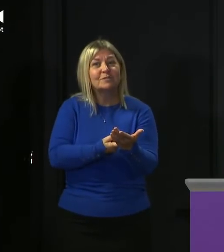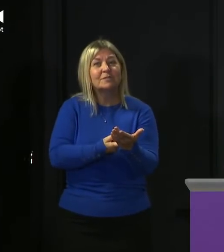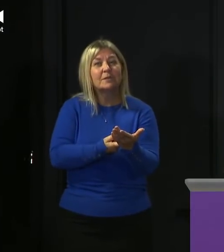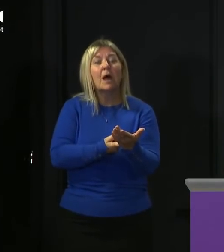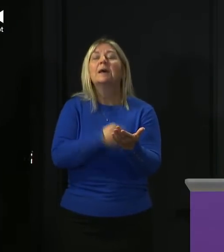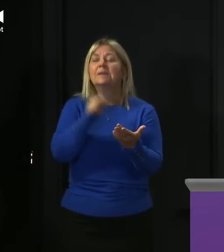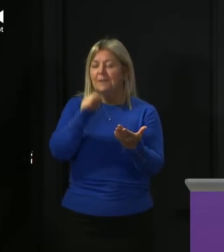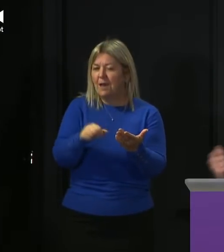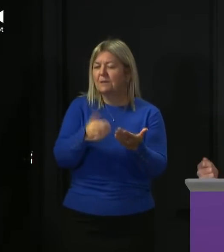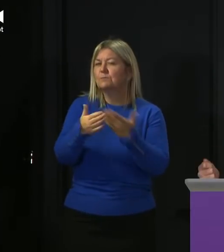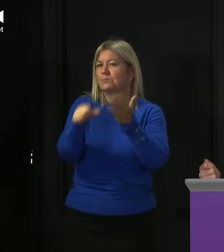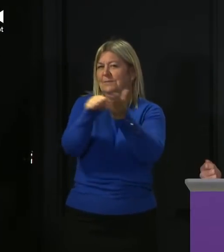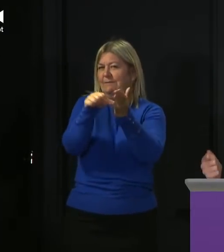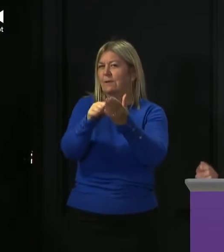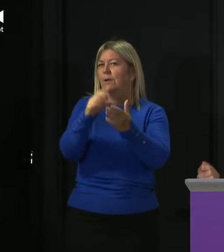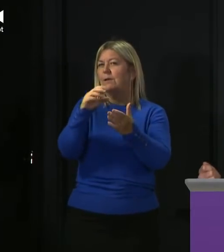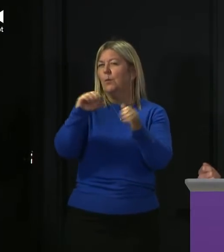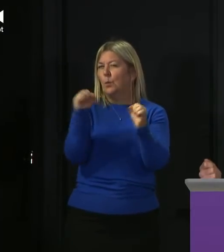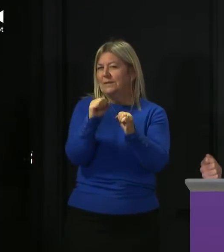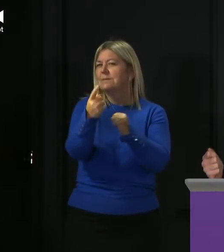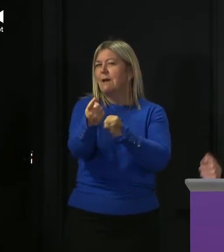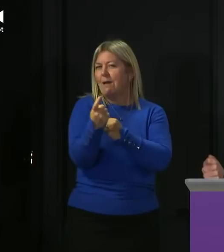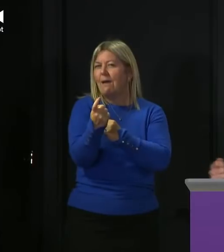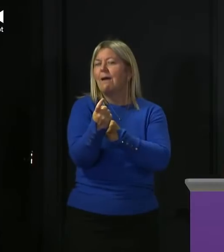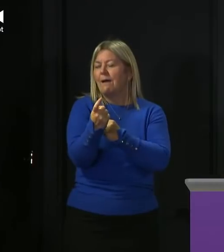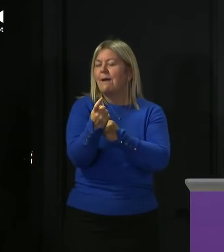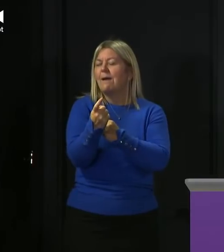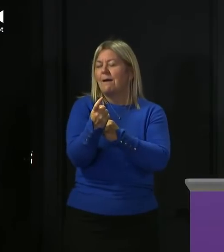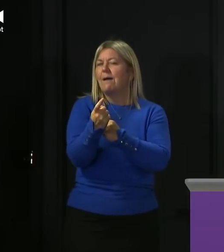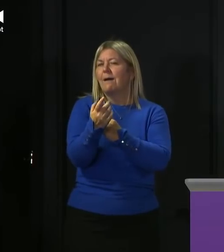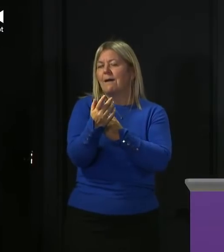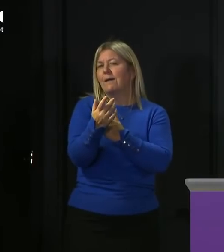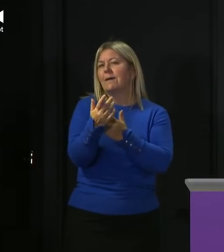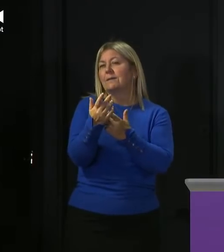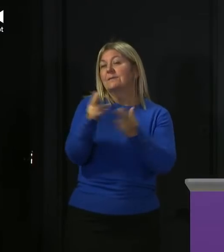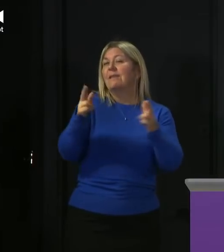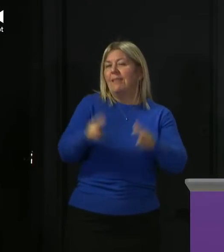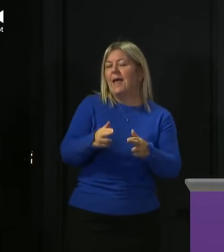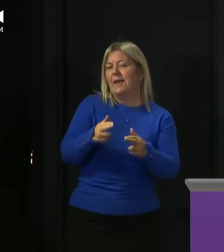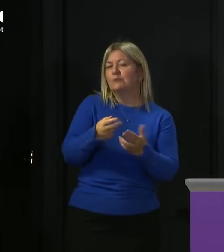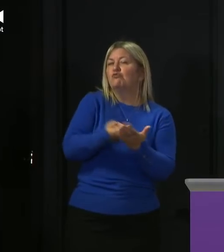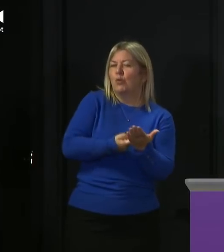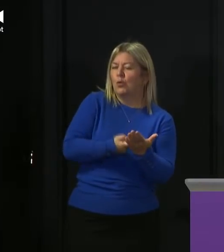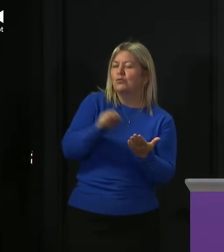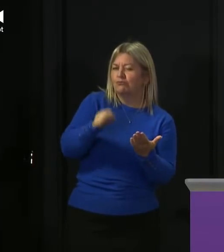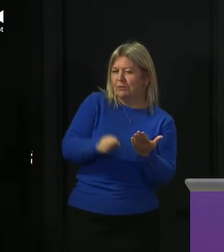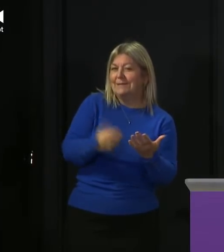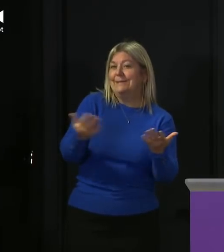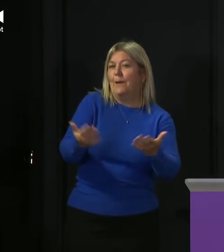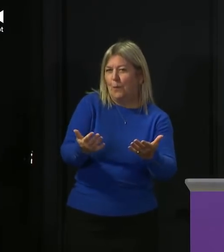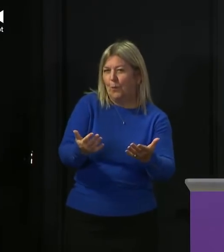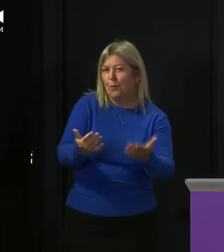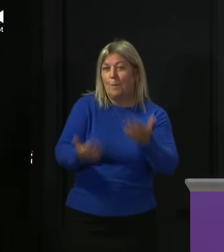fewer restrictions in place than we had in the summer, but we can do it. So don't see this as